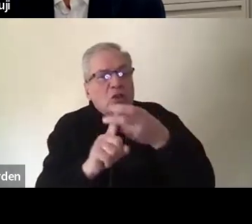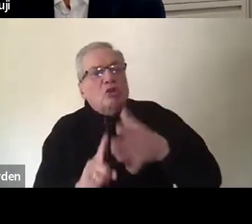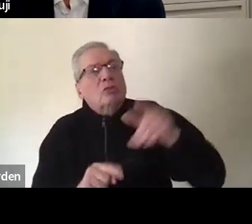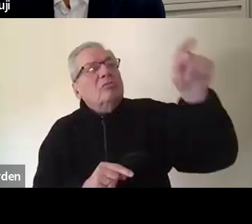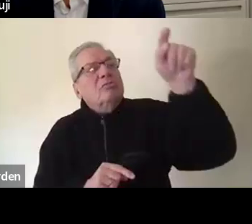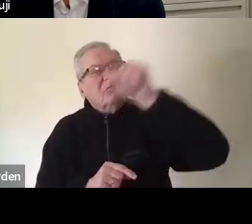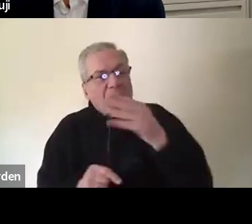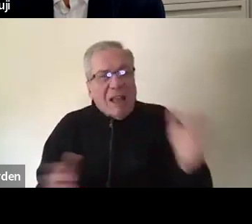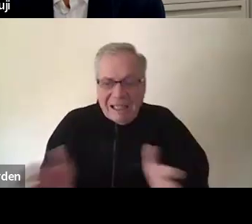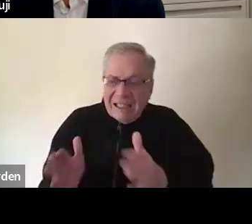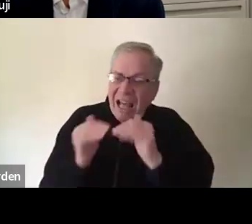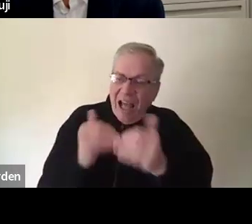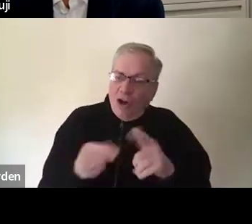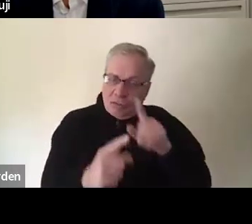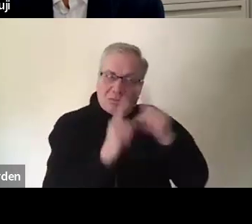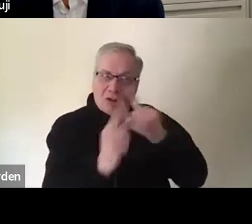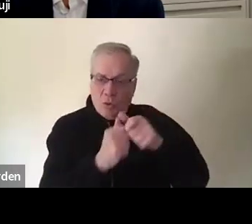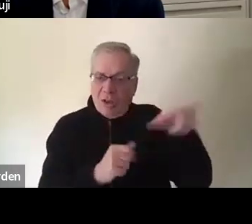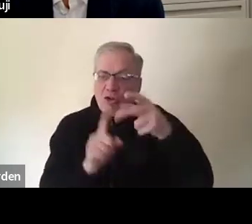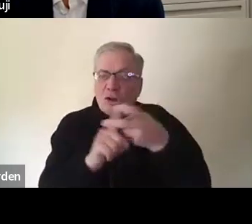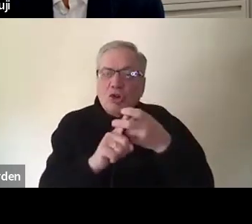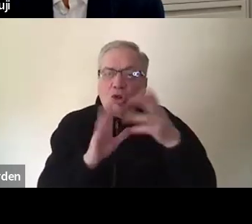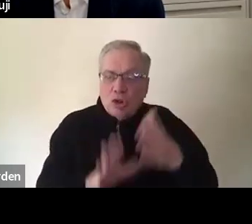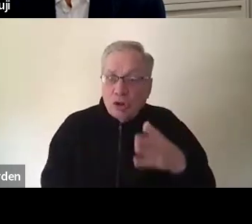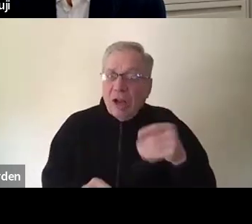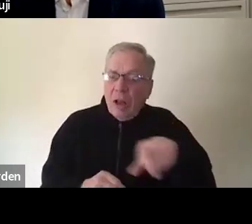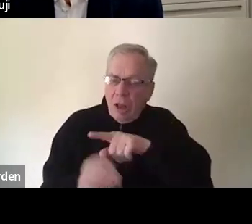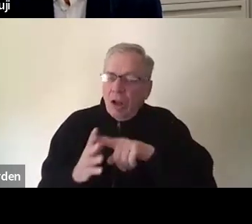and coach them on how to talk to recruiters and all of that. And they really start to buy in.